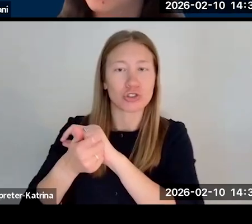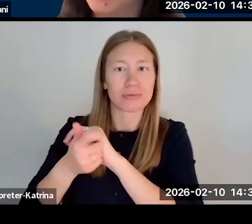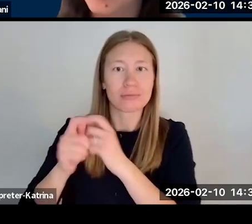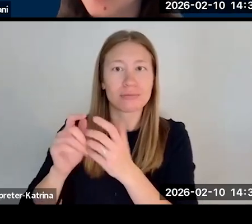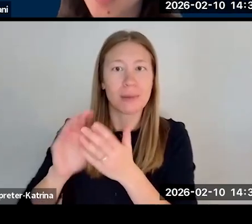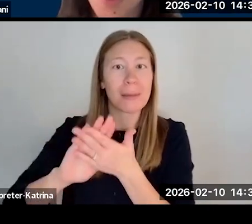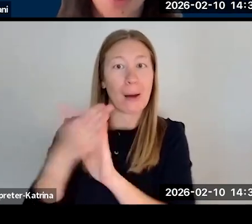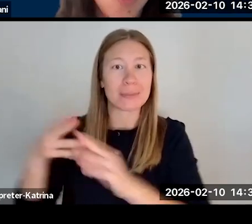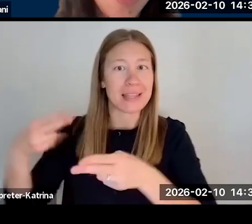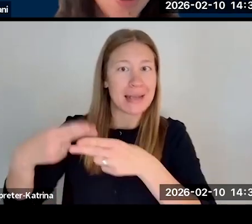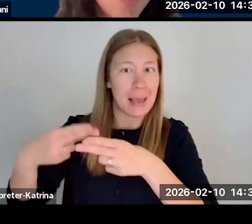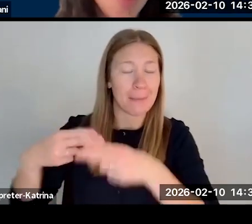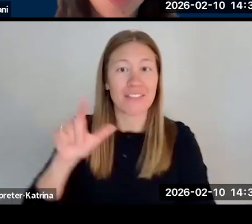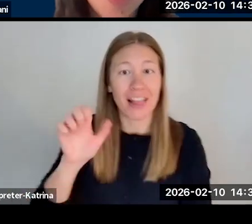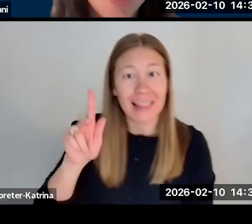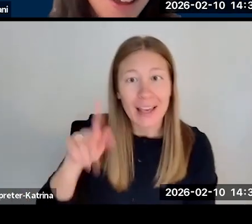which we will demo in a moment.